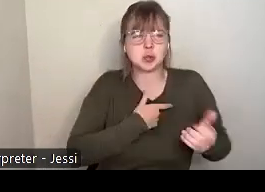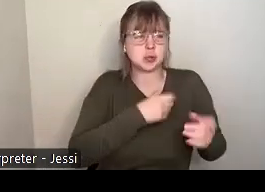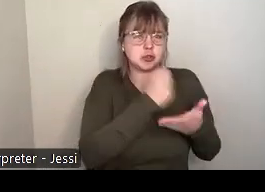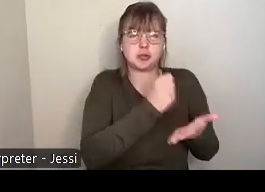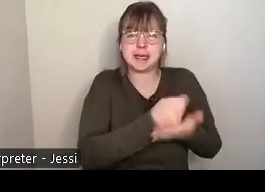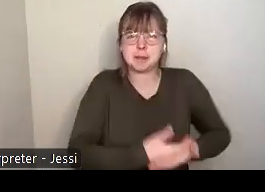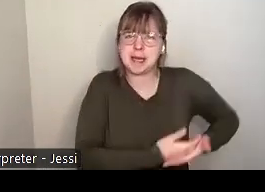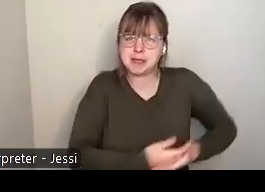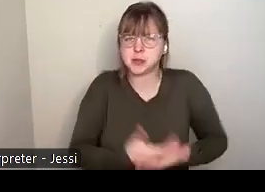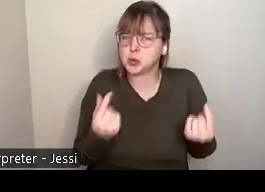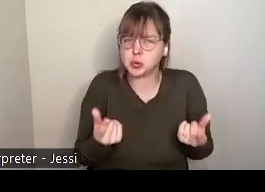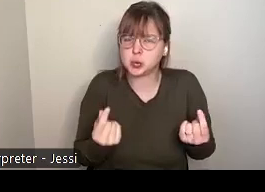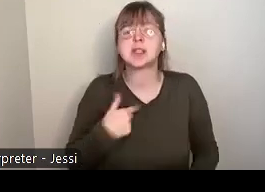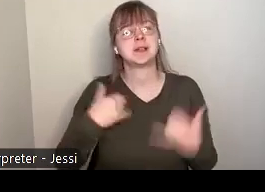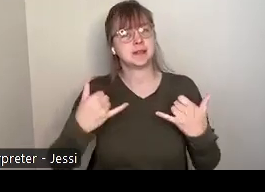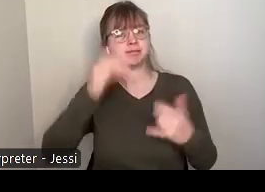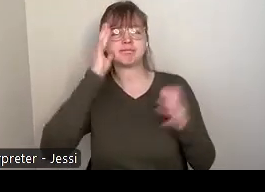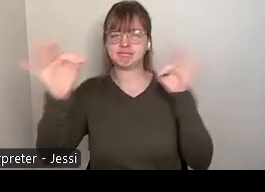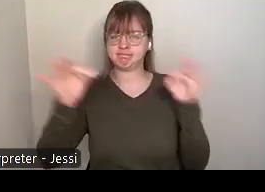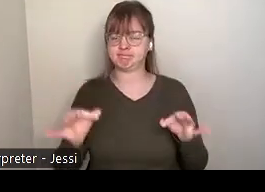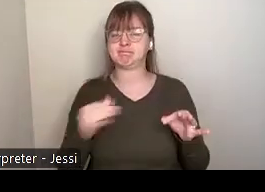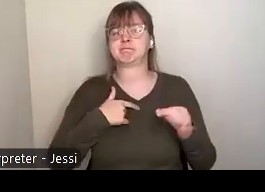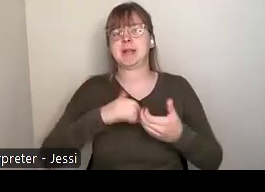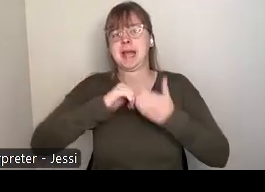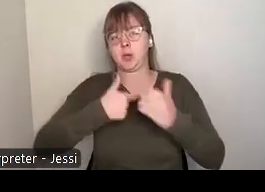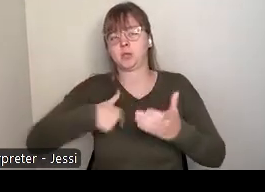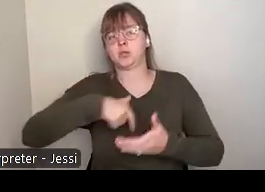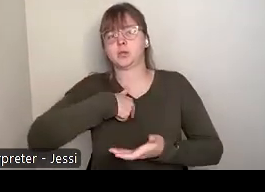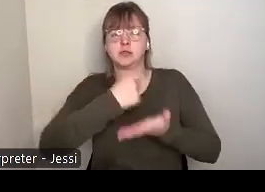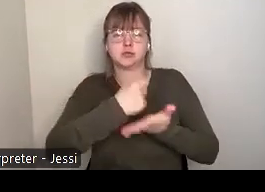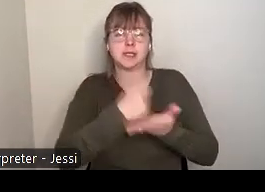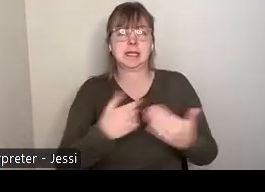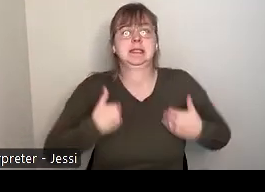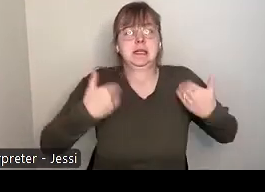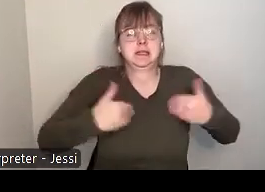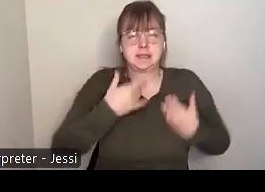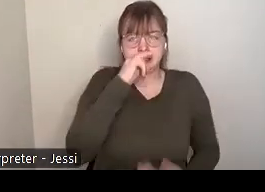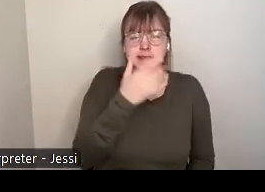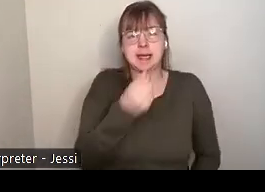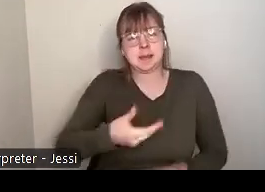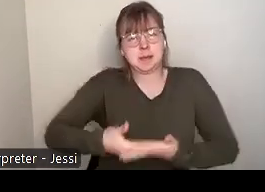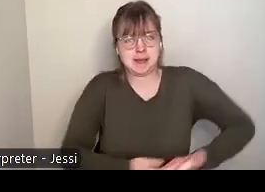little bit about what we do with babies and very young children um it's a population that's close